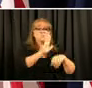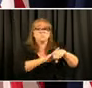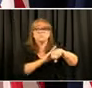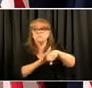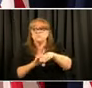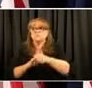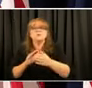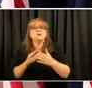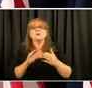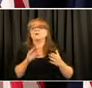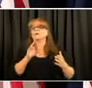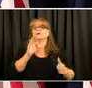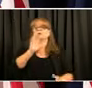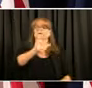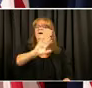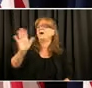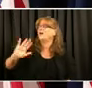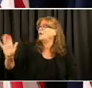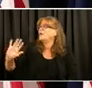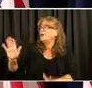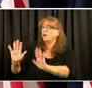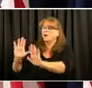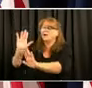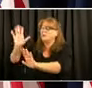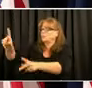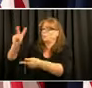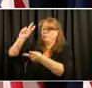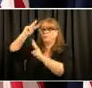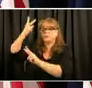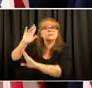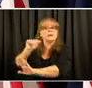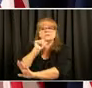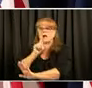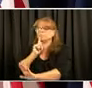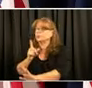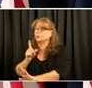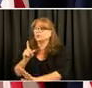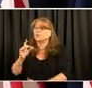uh most you know we have a two or three percent uh positivity rate of the testing at the testing